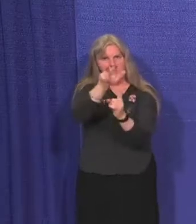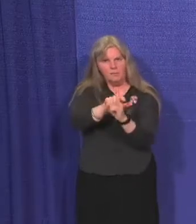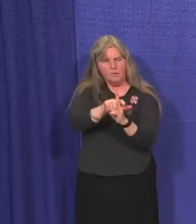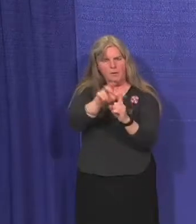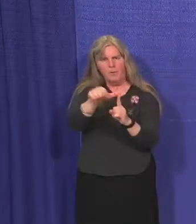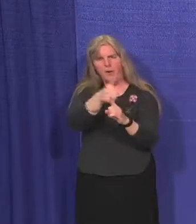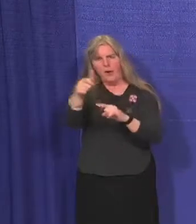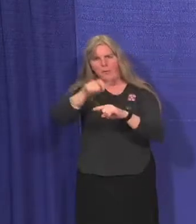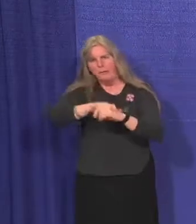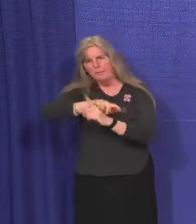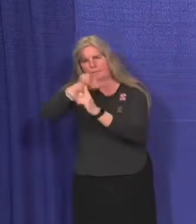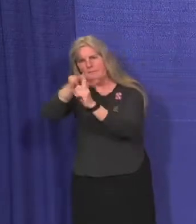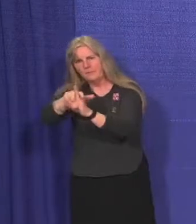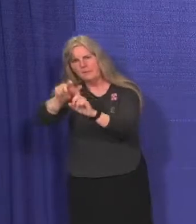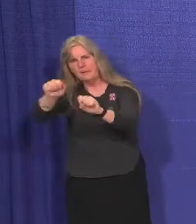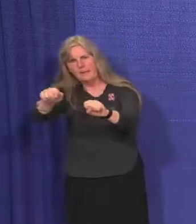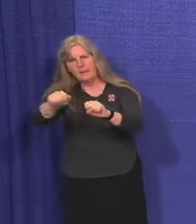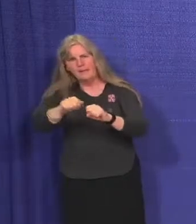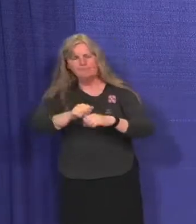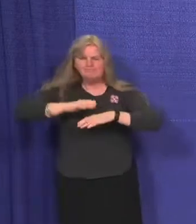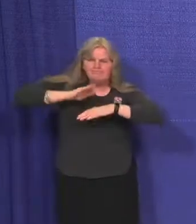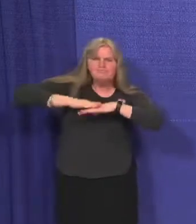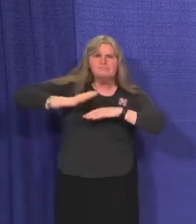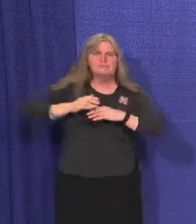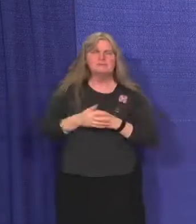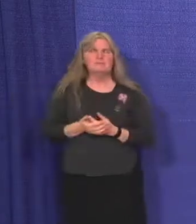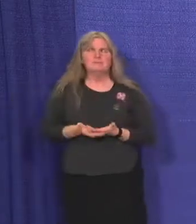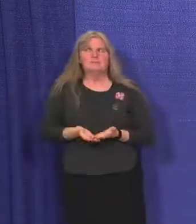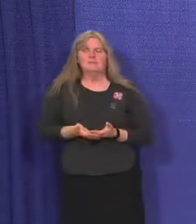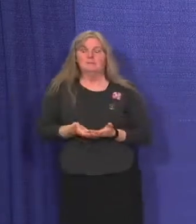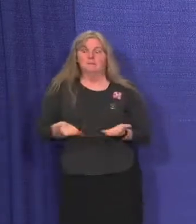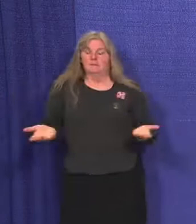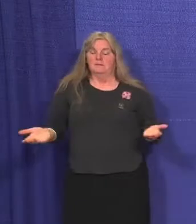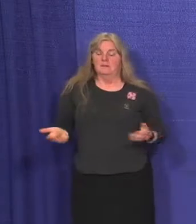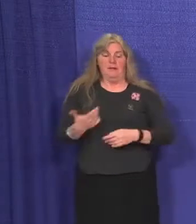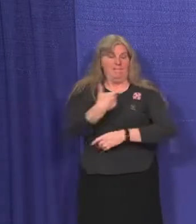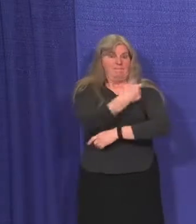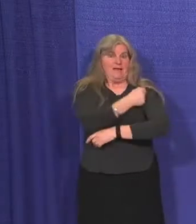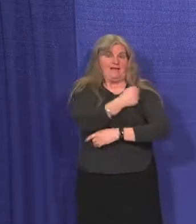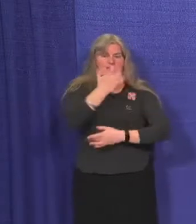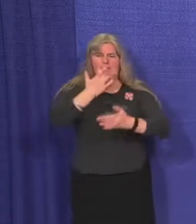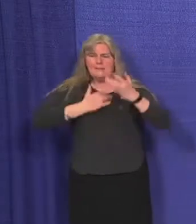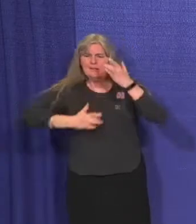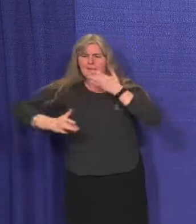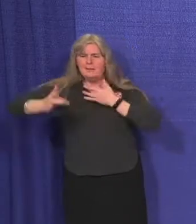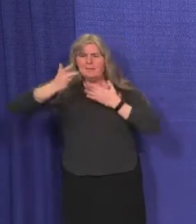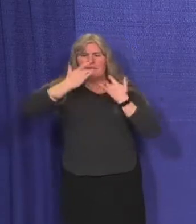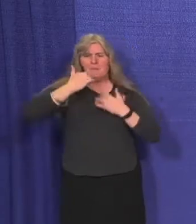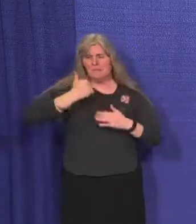doses may need to be discarded. If you book, please show up and if you can't make your